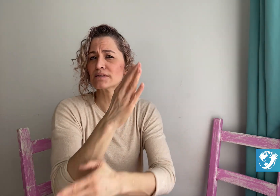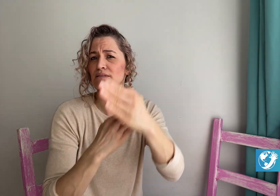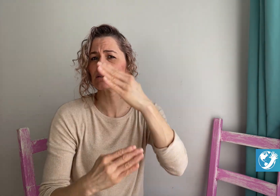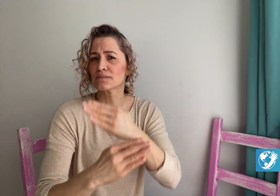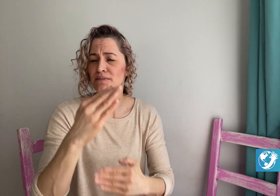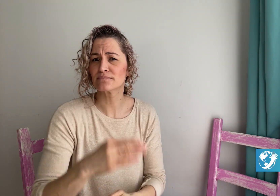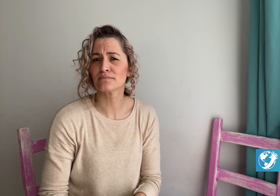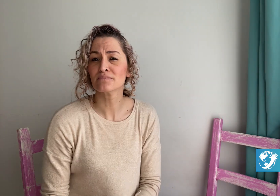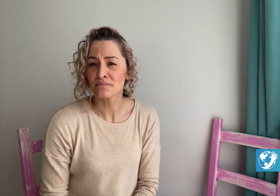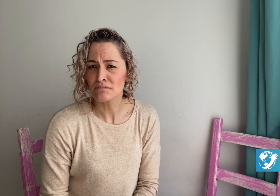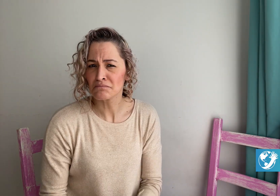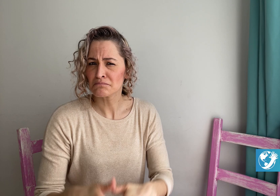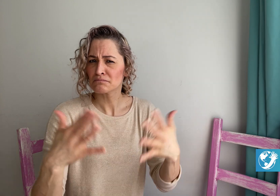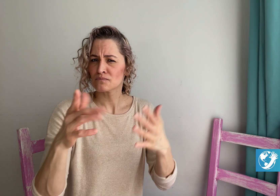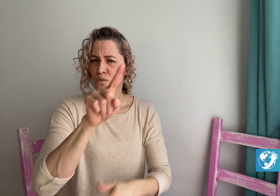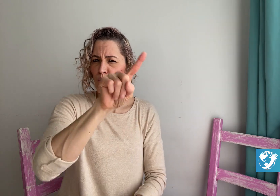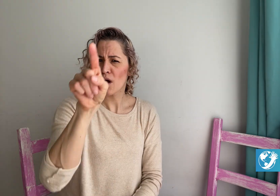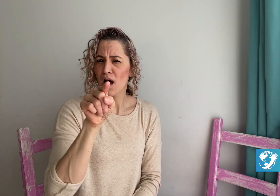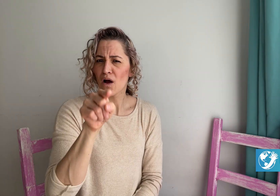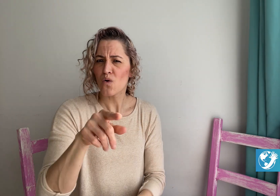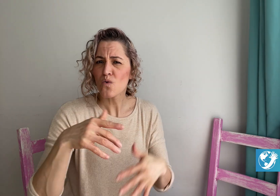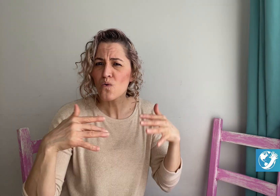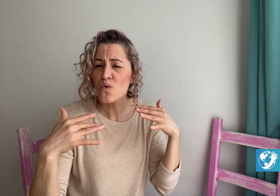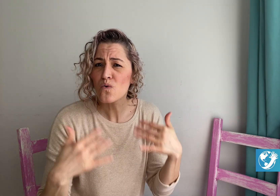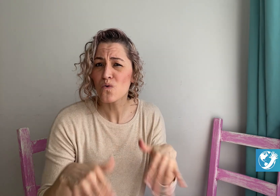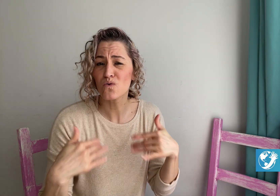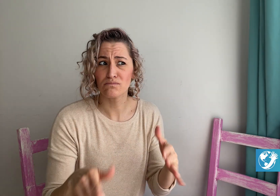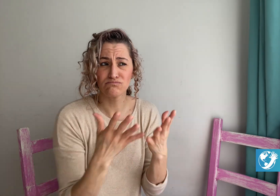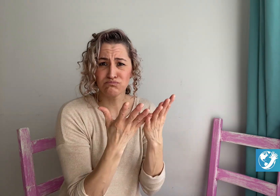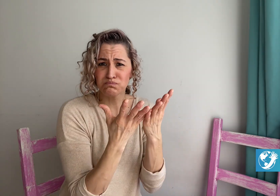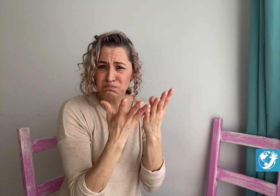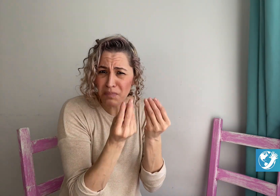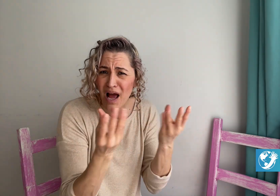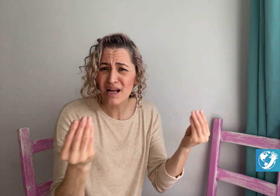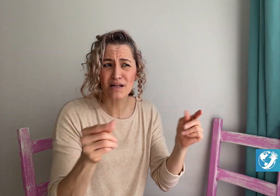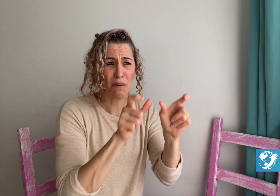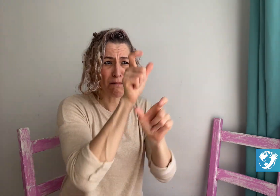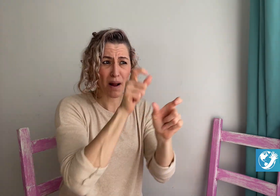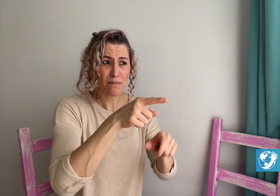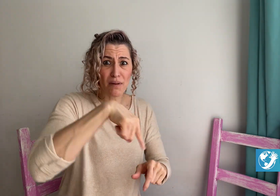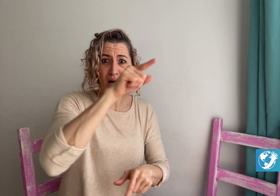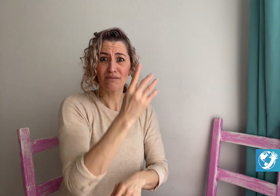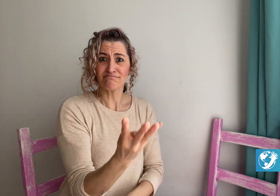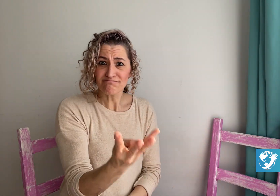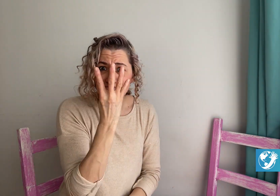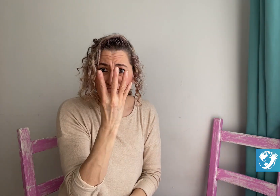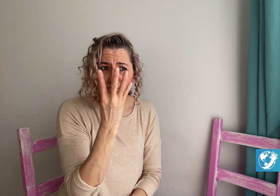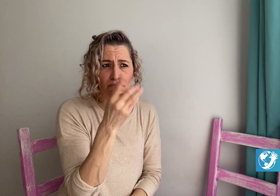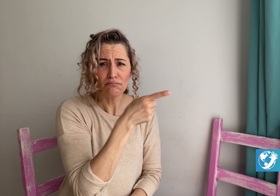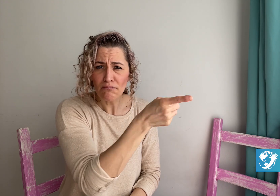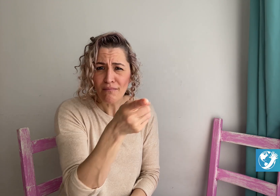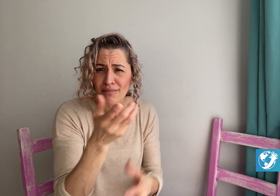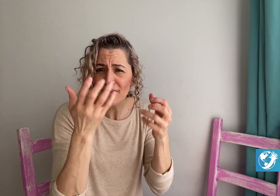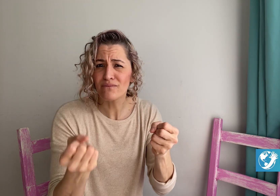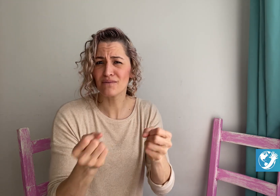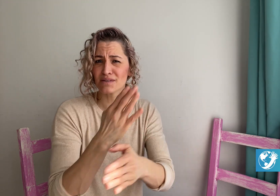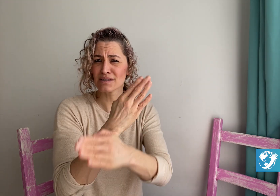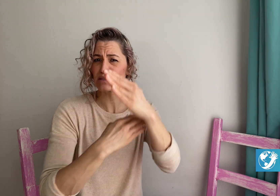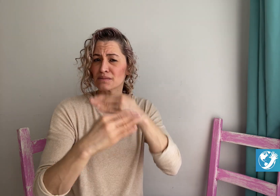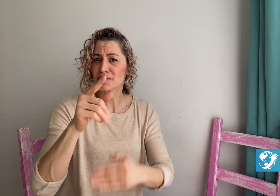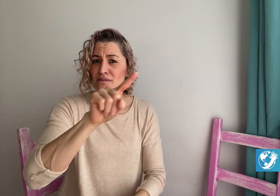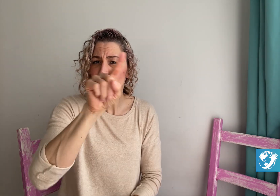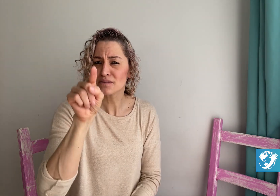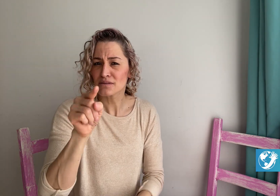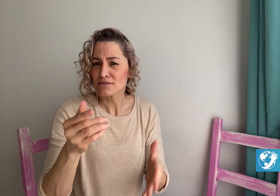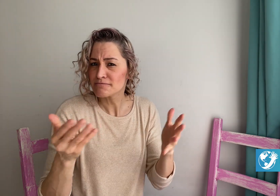having a disability. Why is there a high number of prisoners